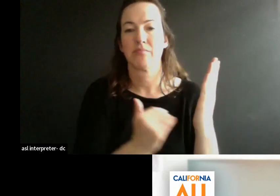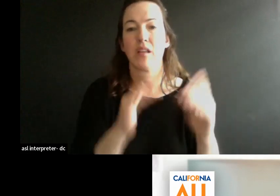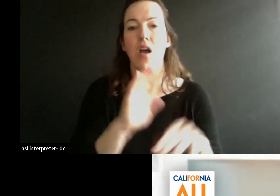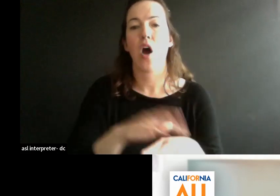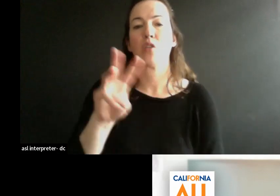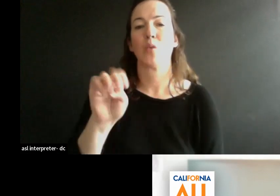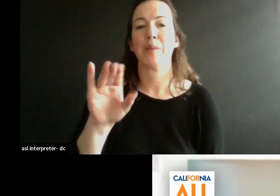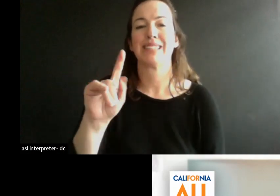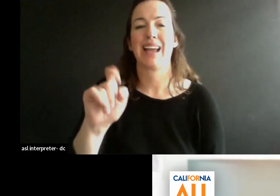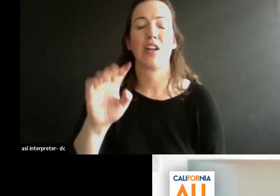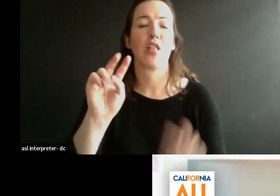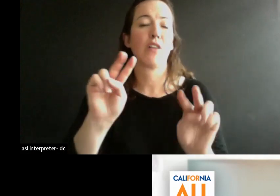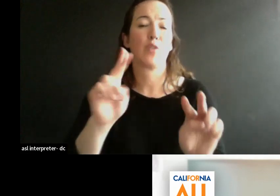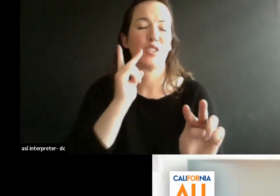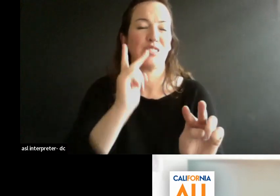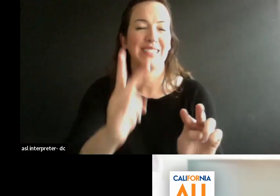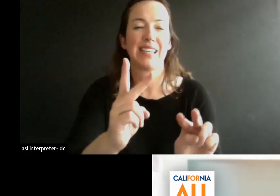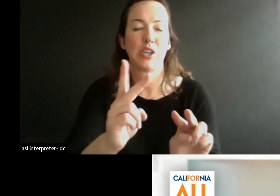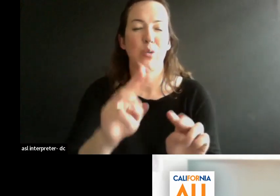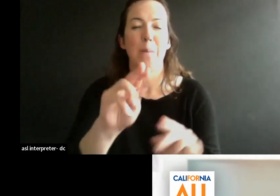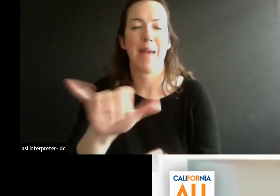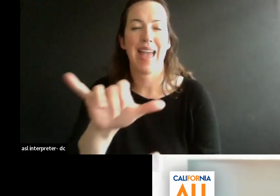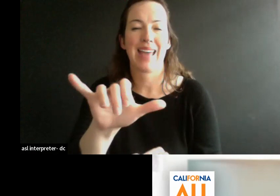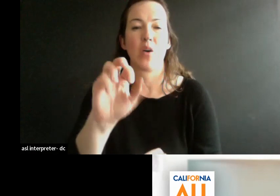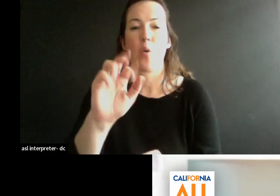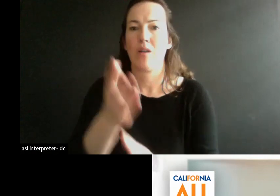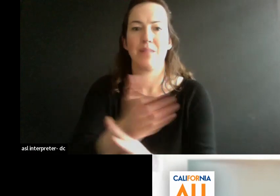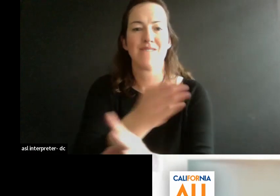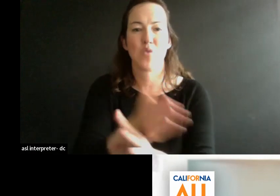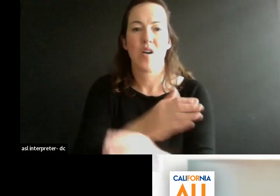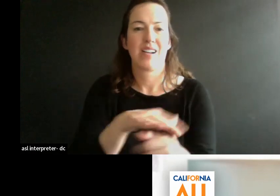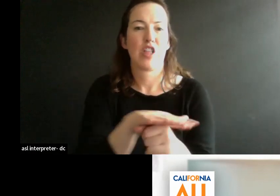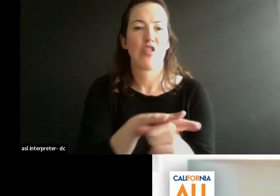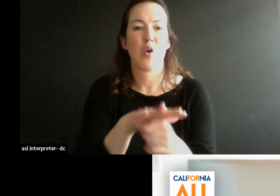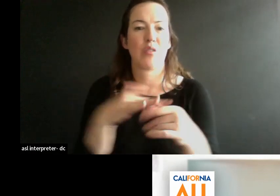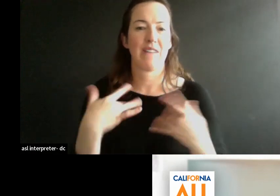forward to seeing you. In may, if not before, at one of the local events, and also welcome